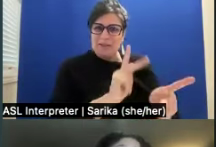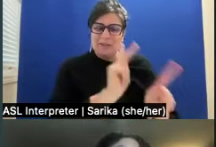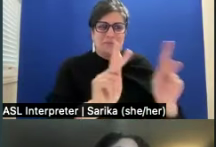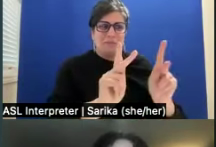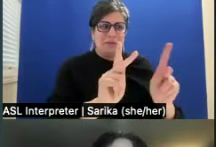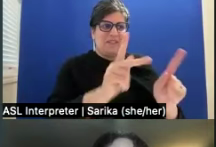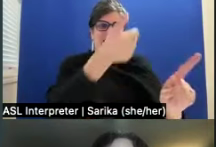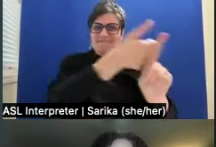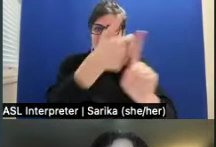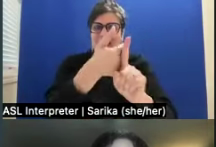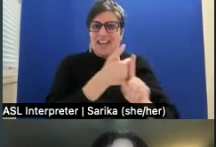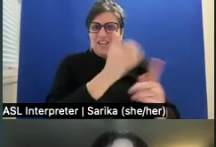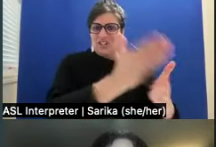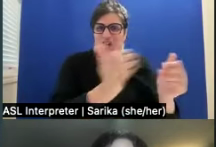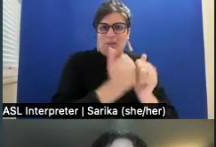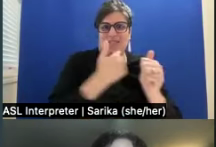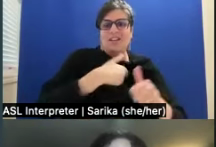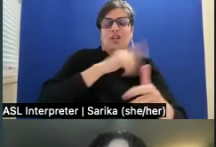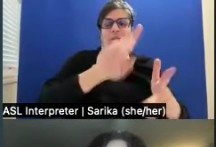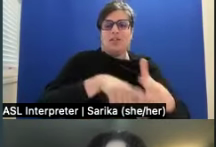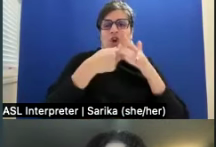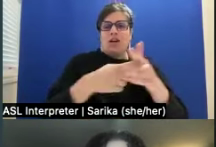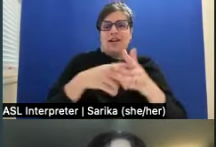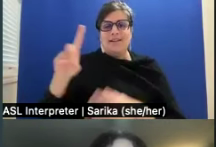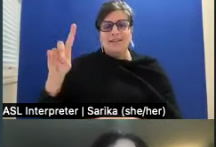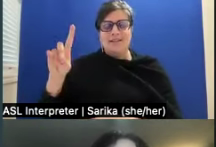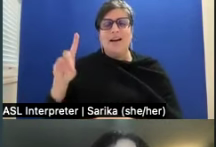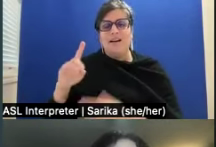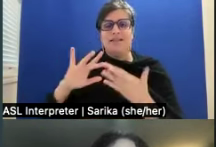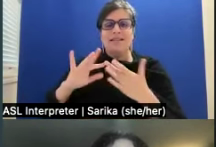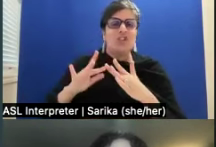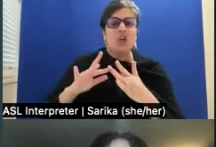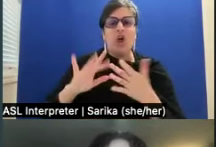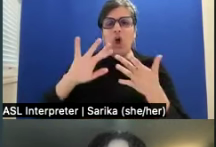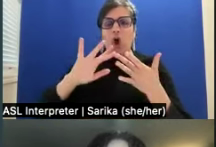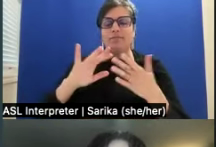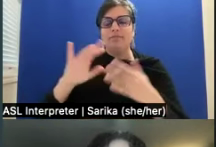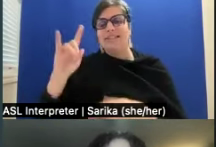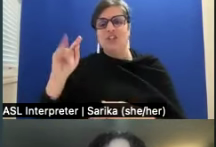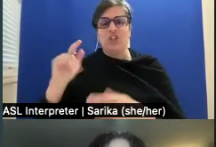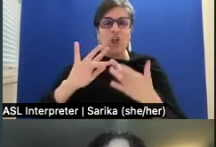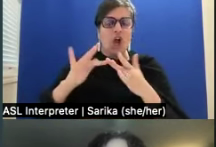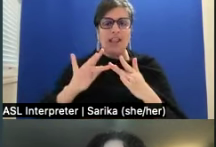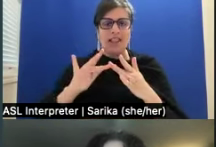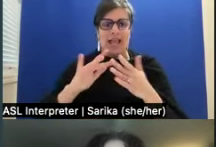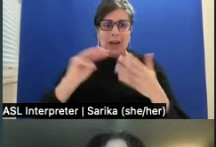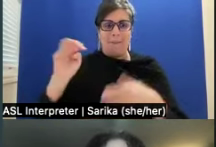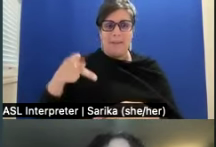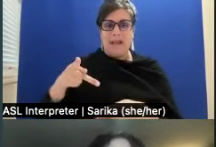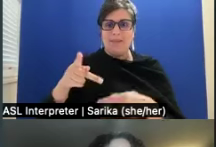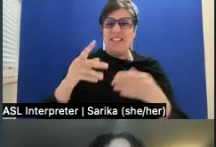So we started a digital, online map and community archiving, initiative that,